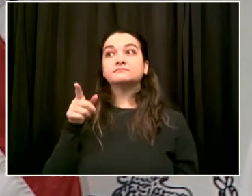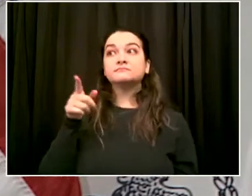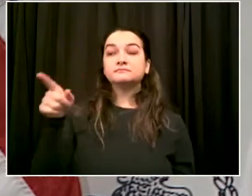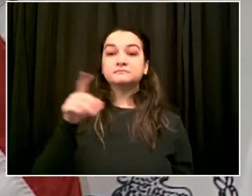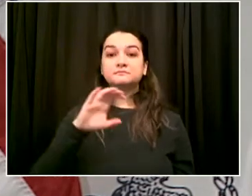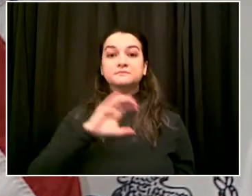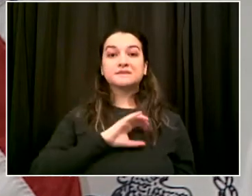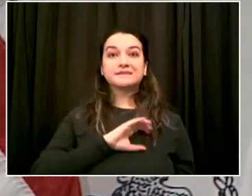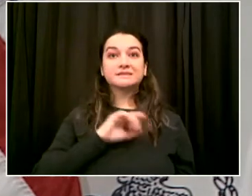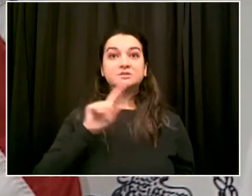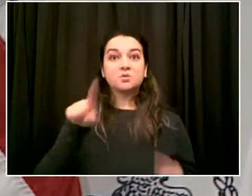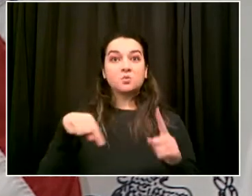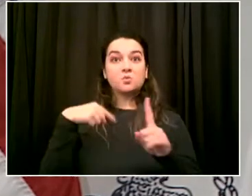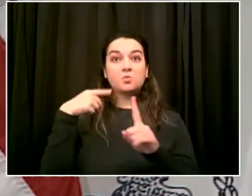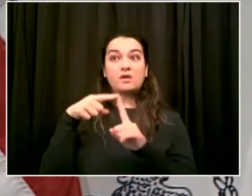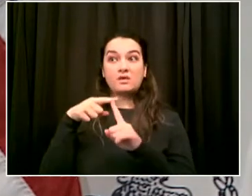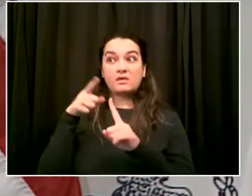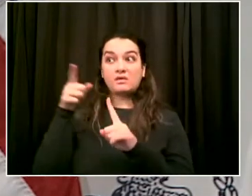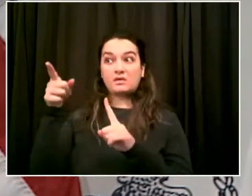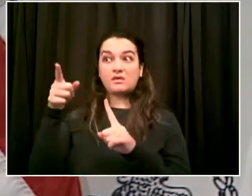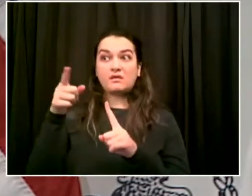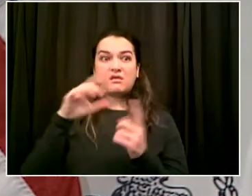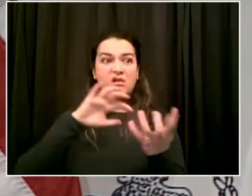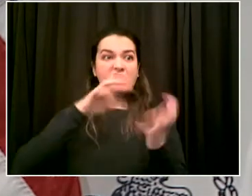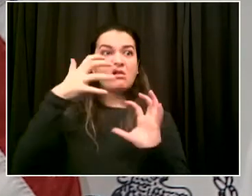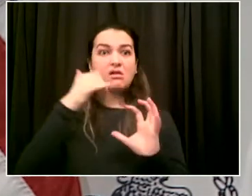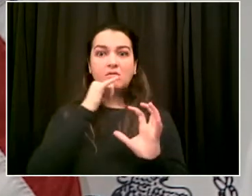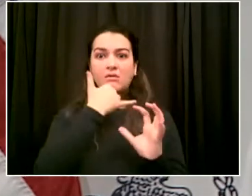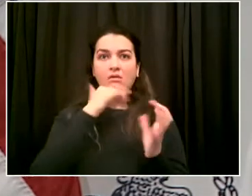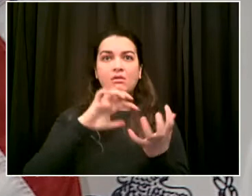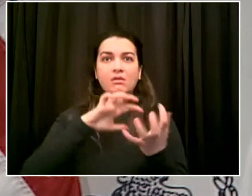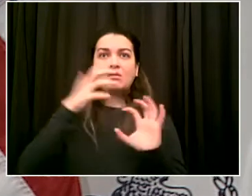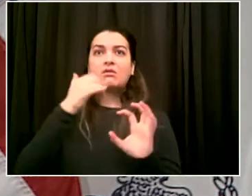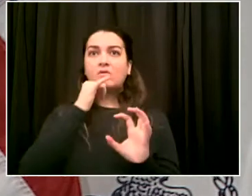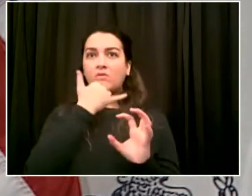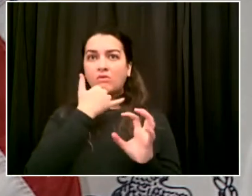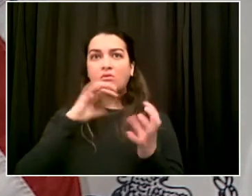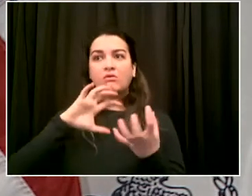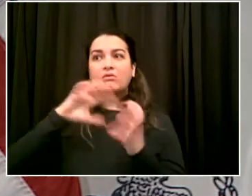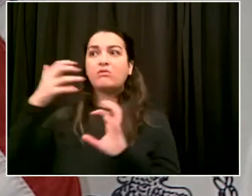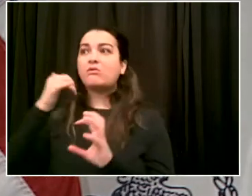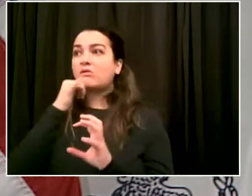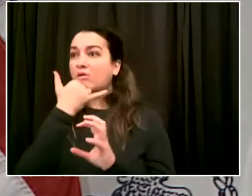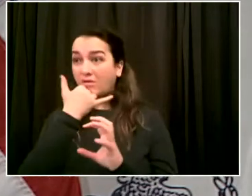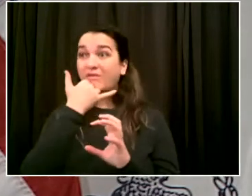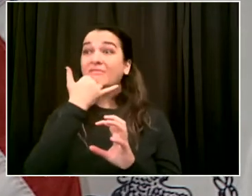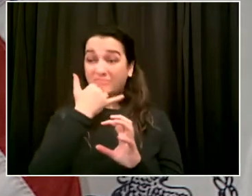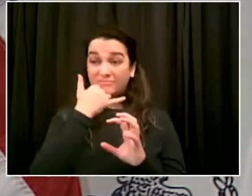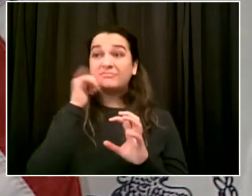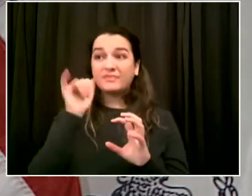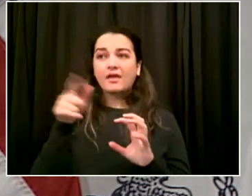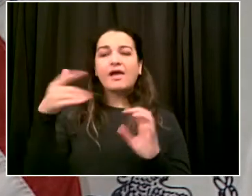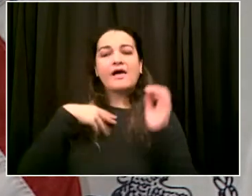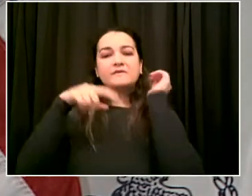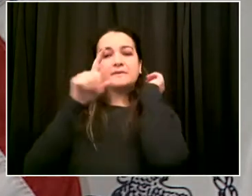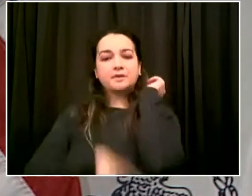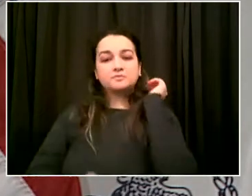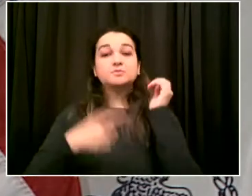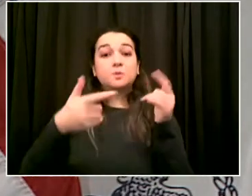THAT WIWIL LOCCUR IF SOMEONE COMMITS THAT OFFENSE. EVERYBODY